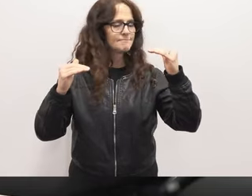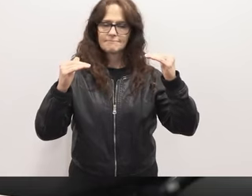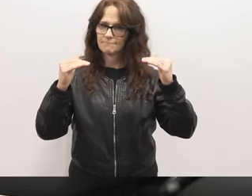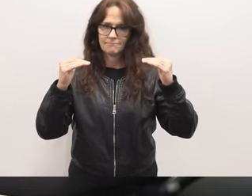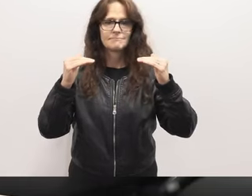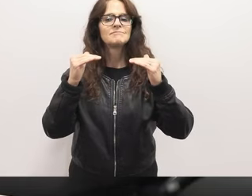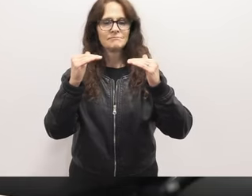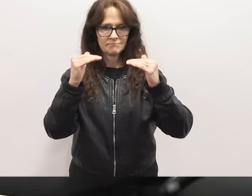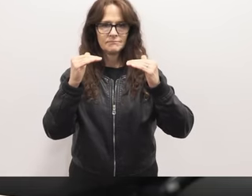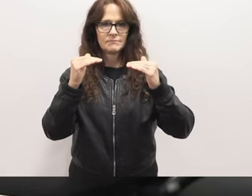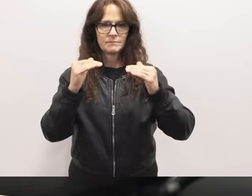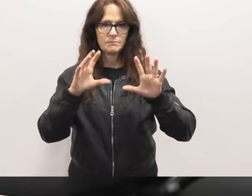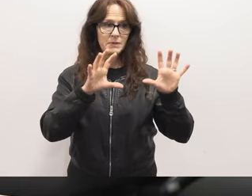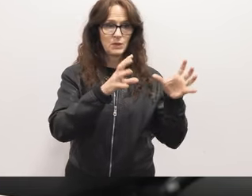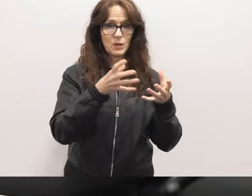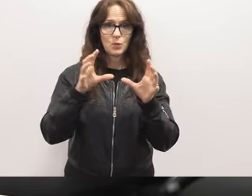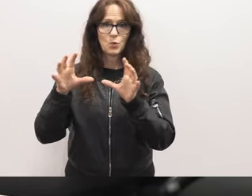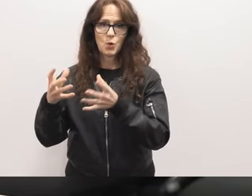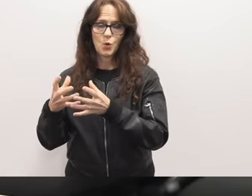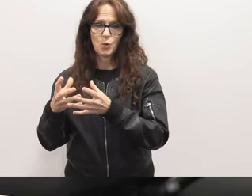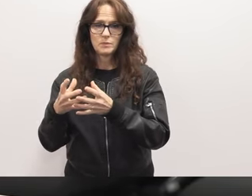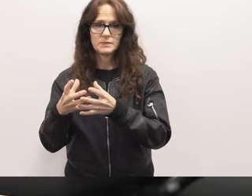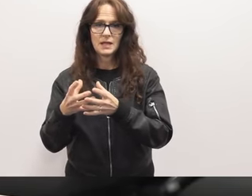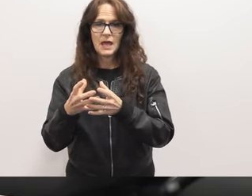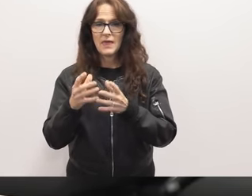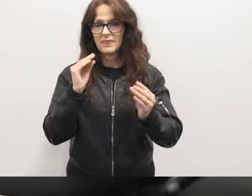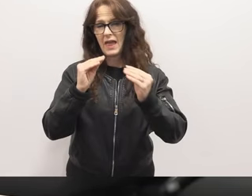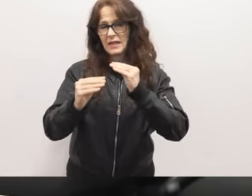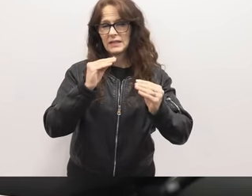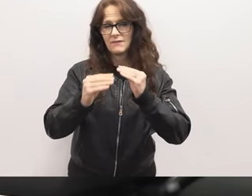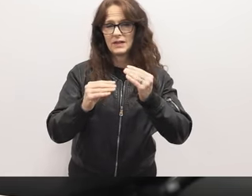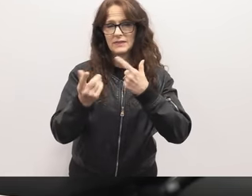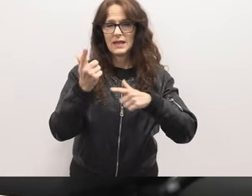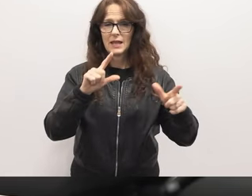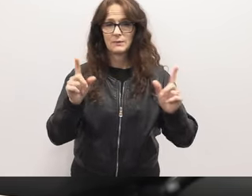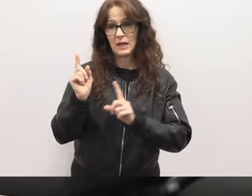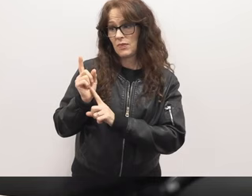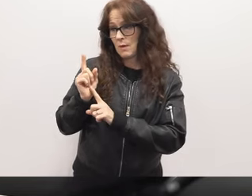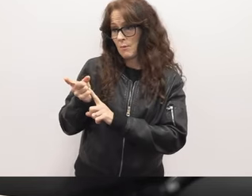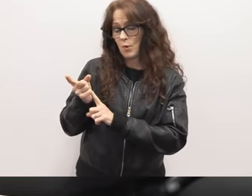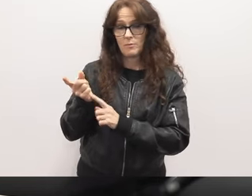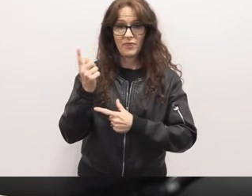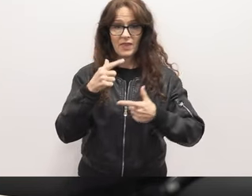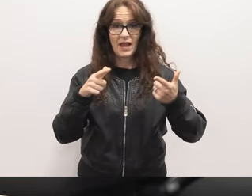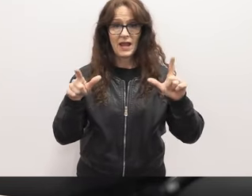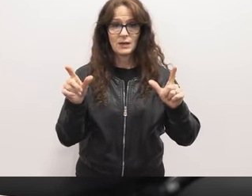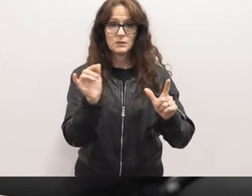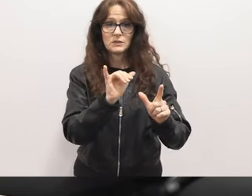So that could play that language not in the moment, but that language could also be supportive